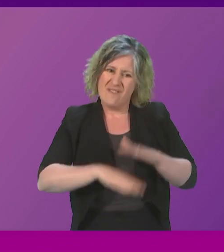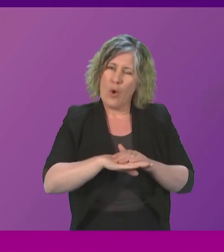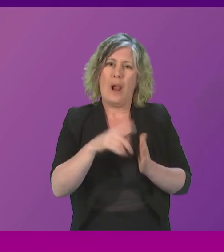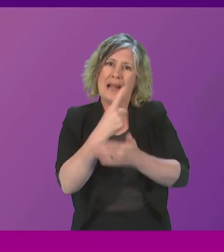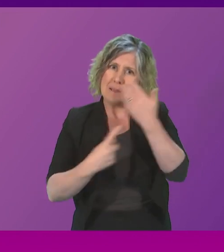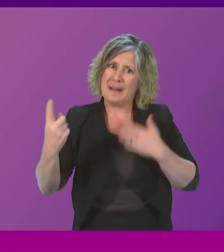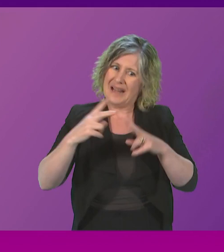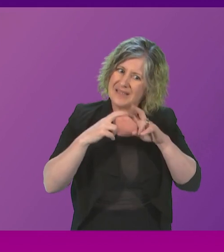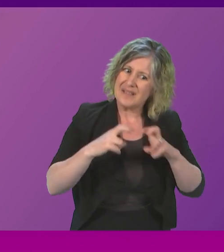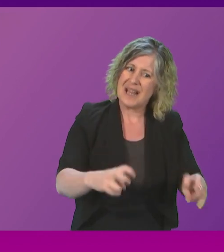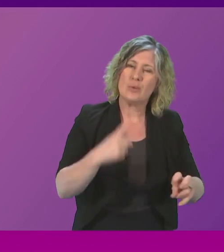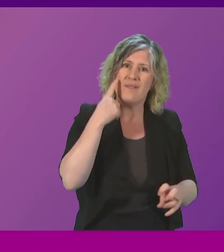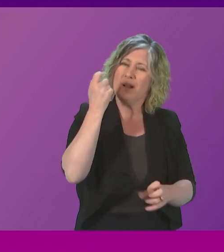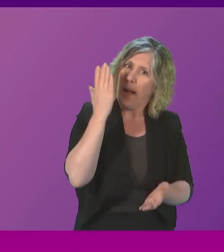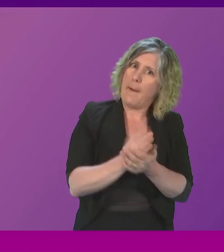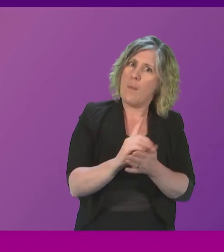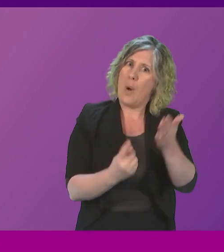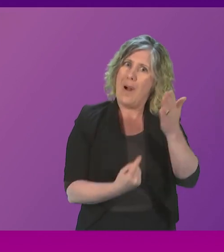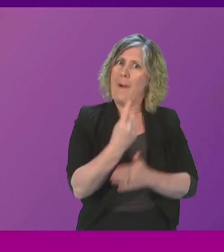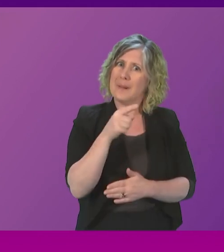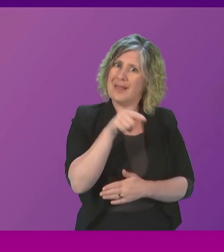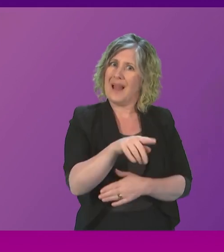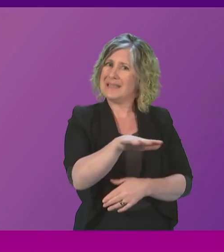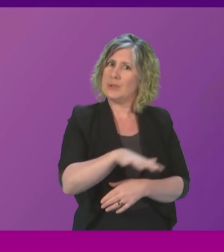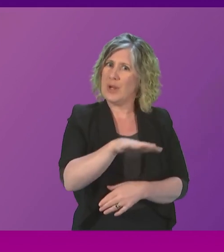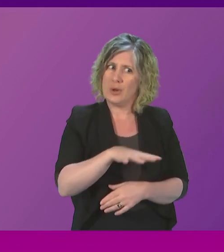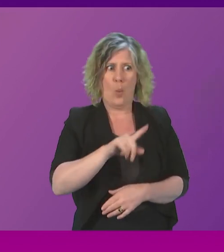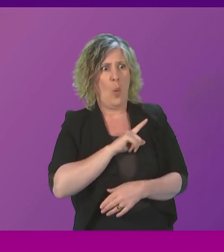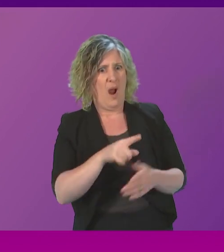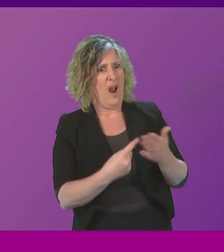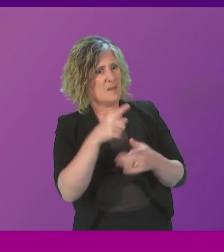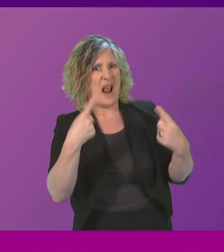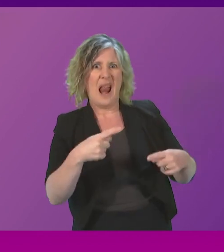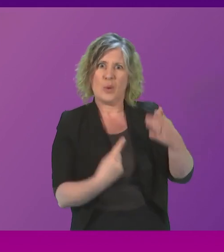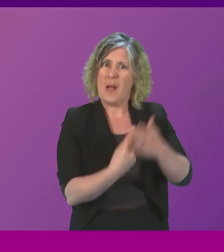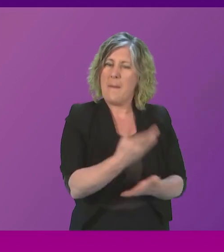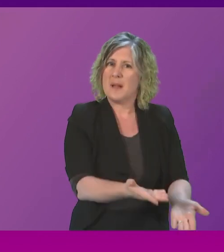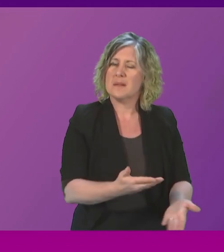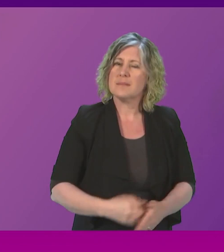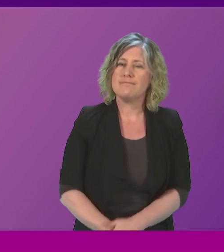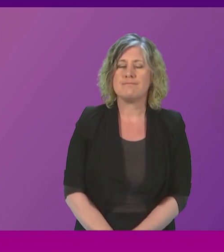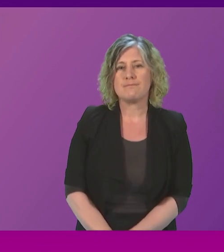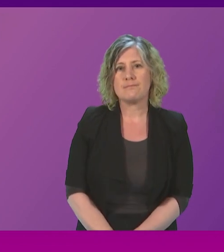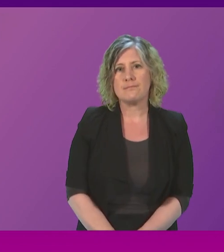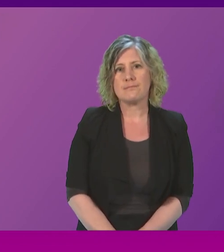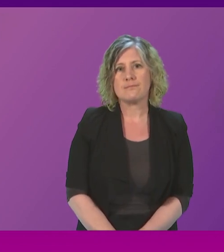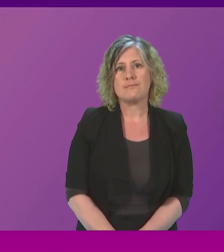to establish the full facts of that situation and why it was allowed to happen?